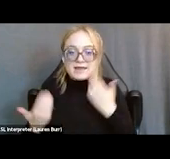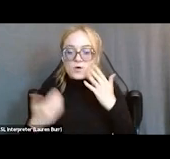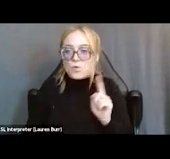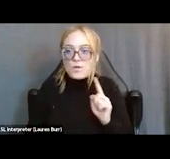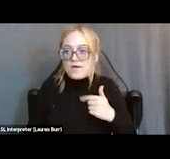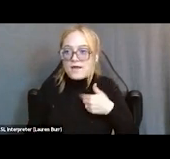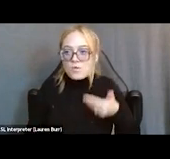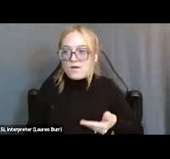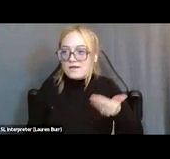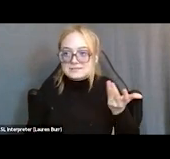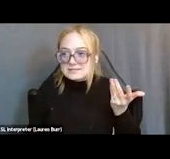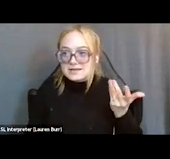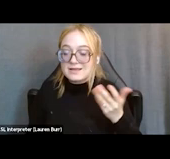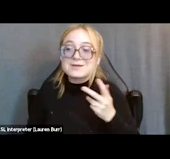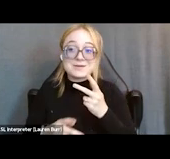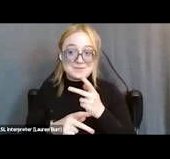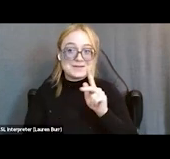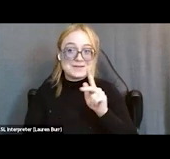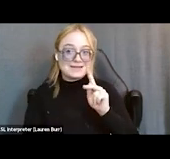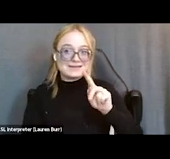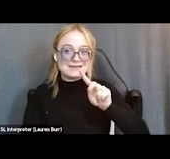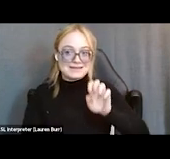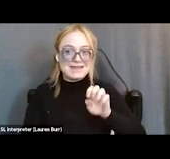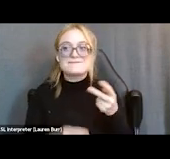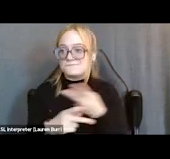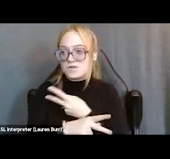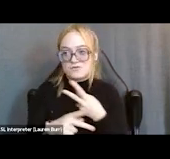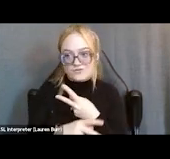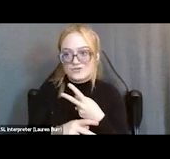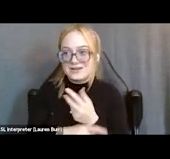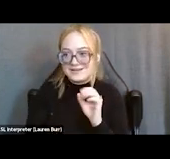But Kate figured it out and it's still a process.